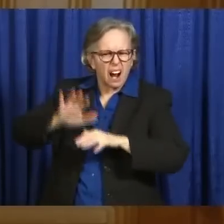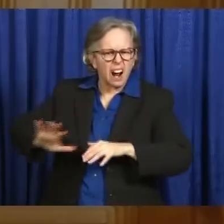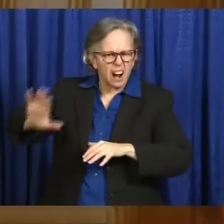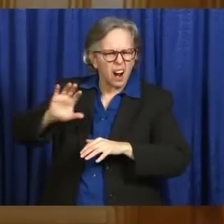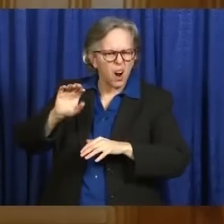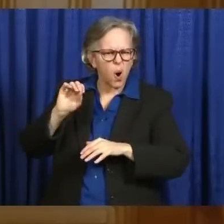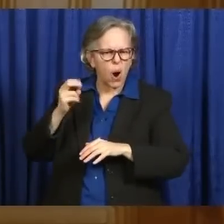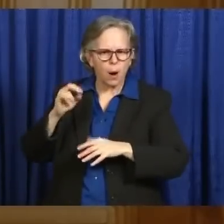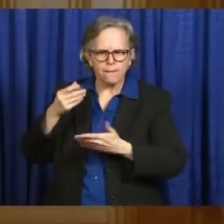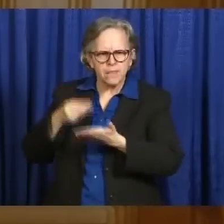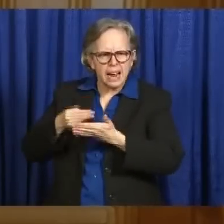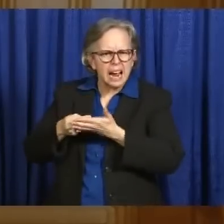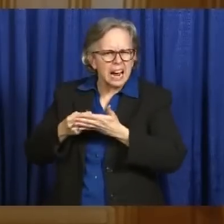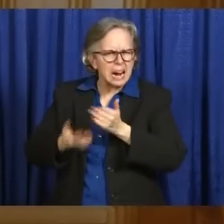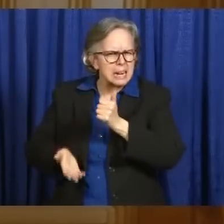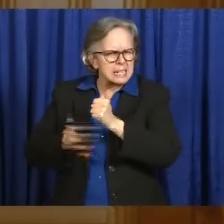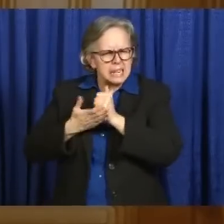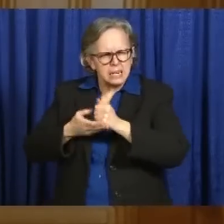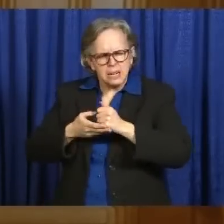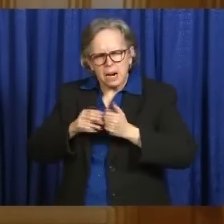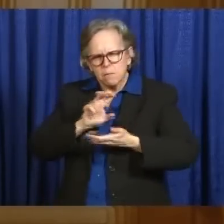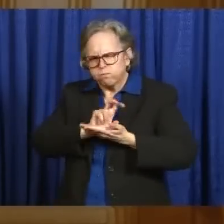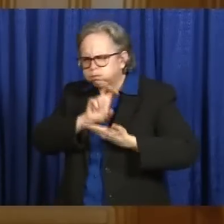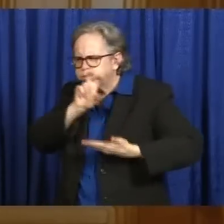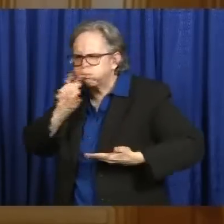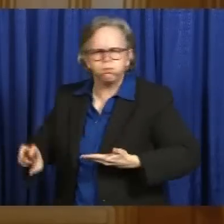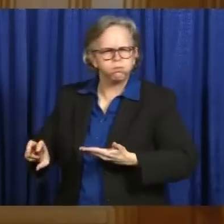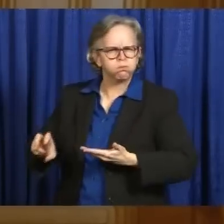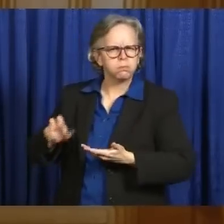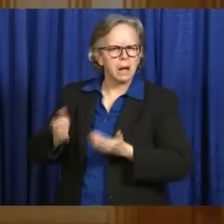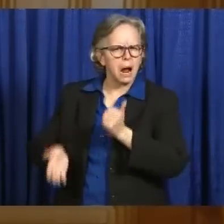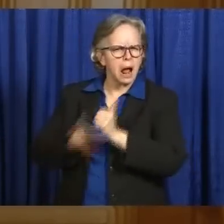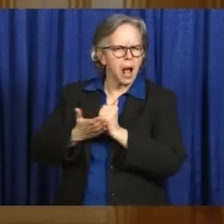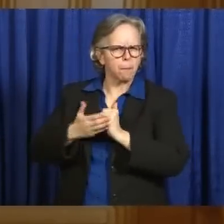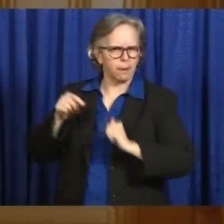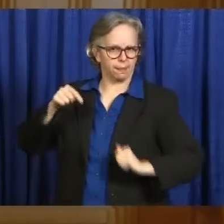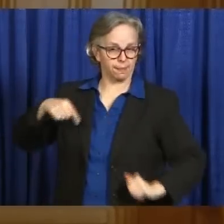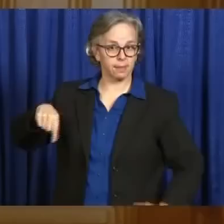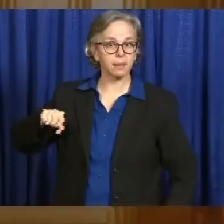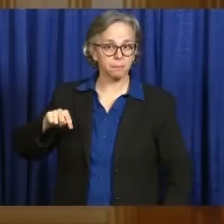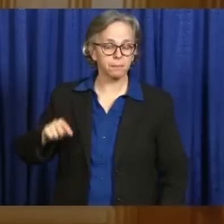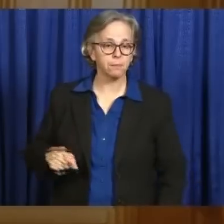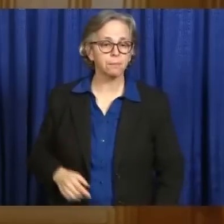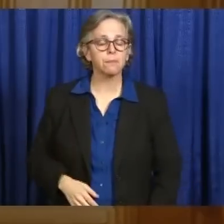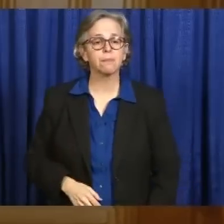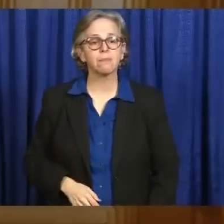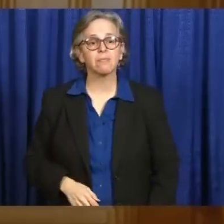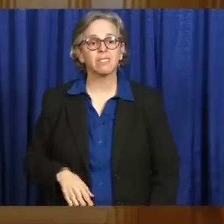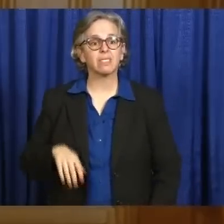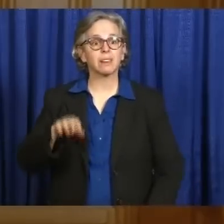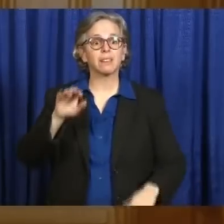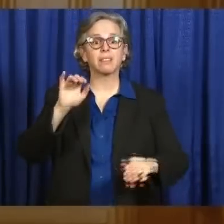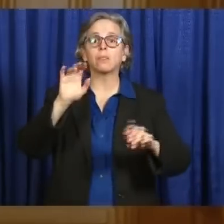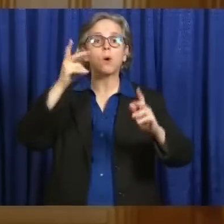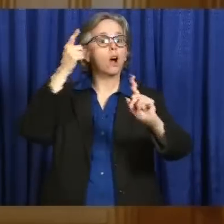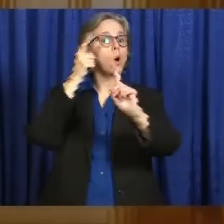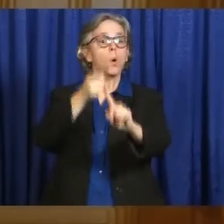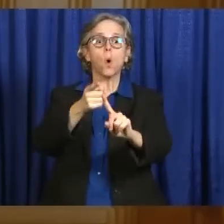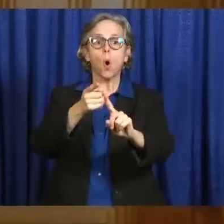WHEN APPALACHIAN GROWTH CAPITAL IS WORKING TO HELP MORE SMALL COMPANIES IN APPALACHIAN OHIO WITH FINANCING DURING THIS